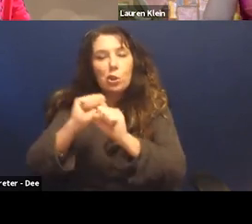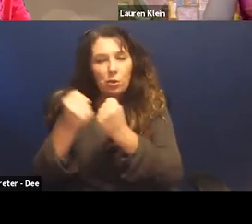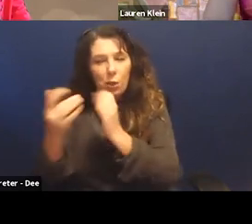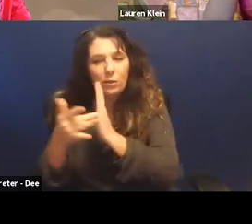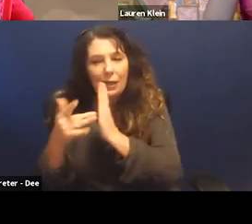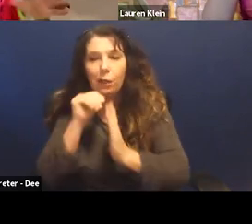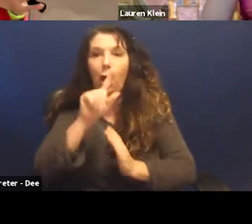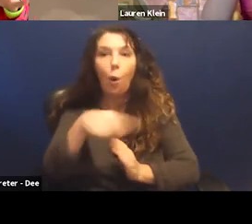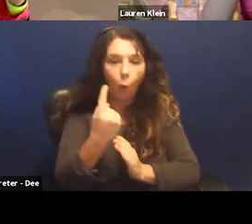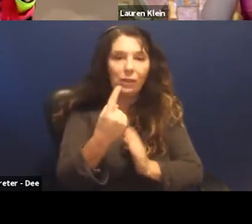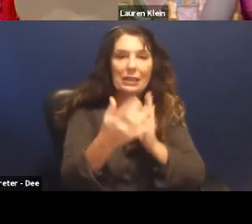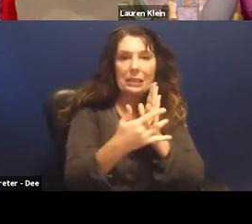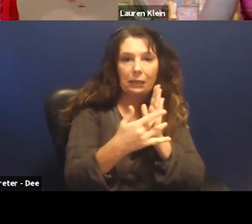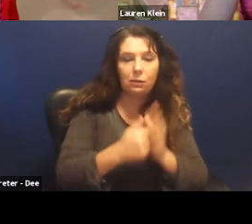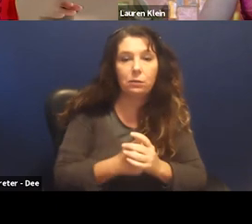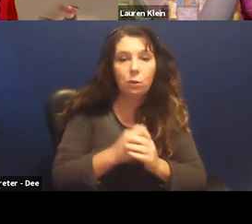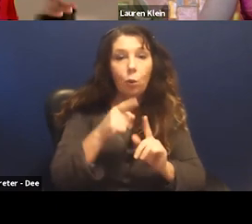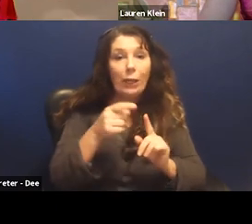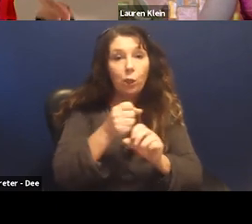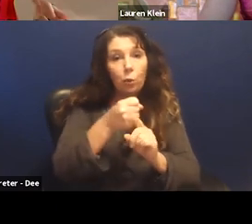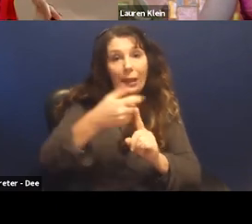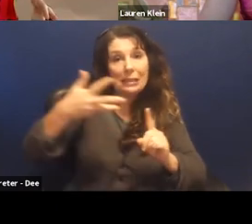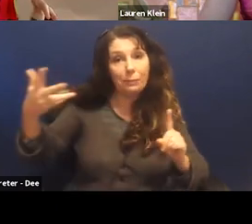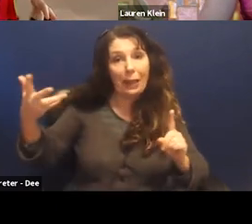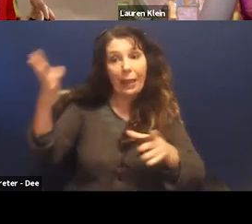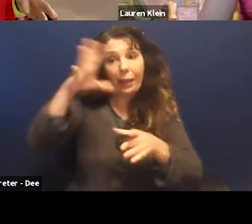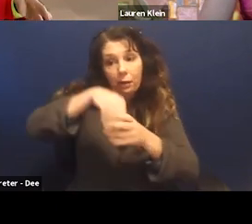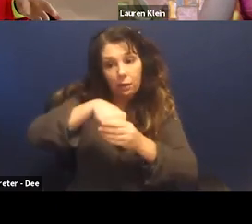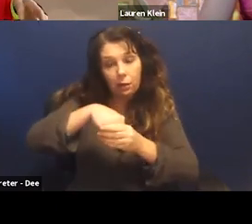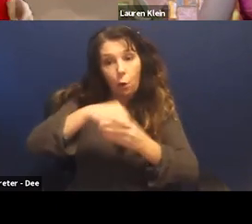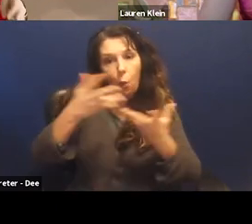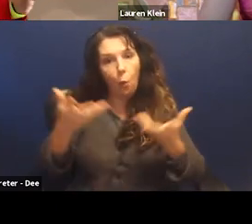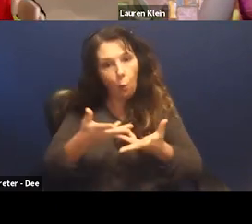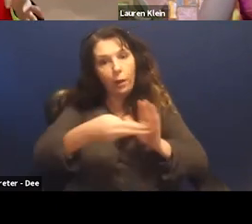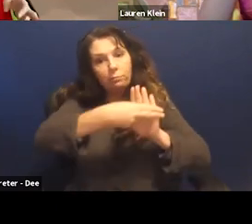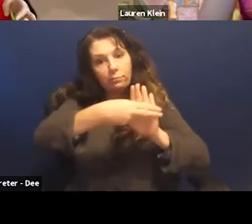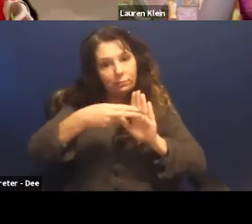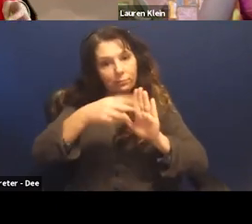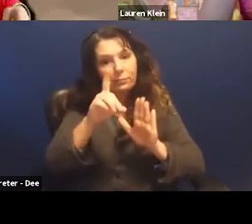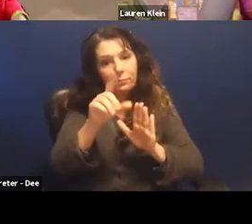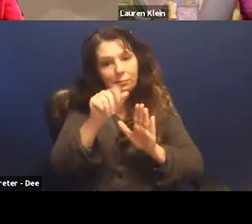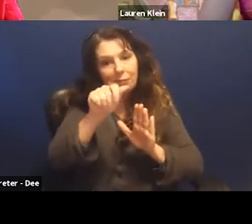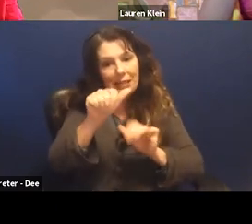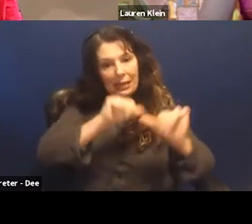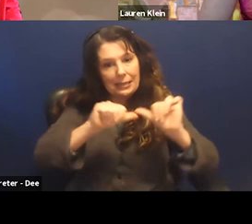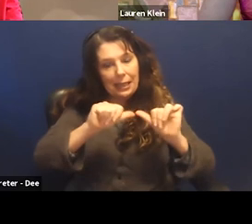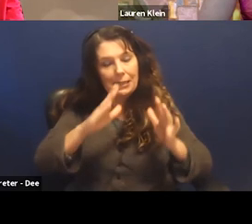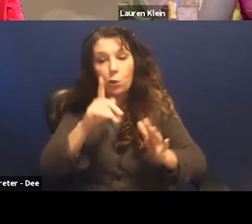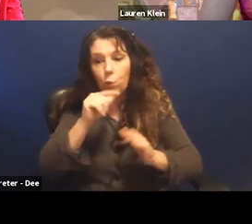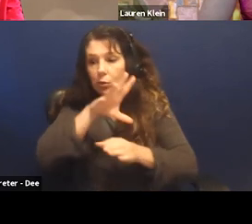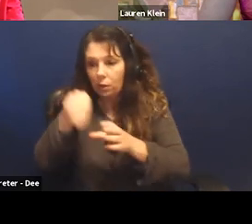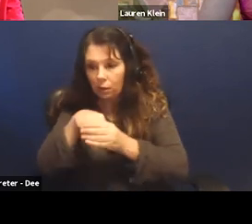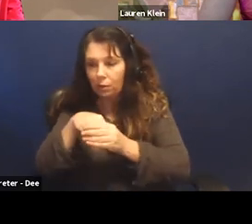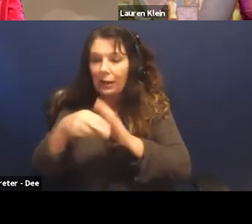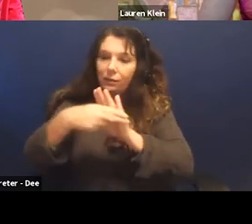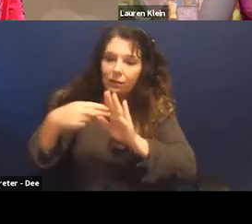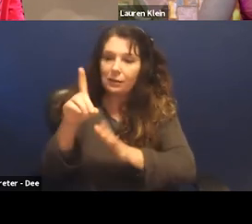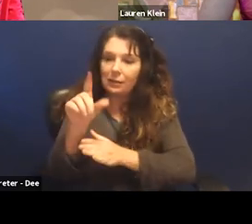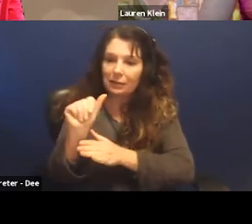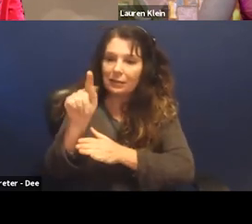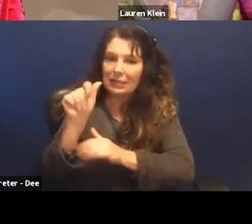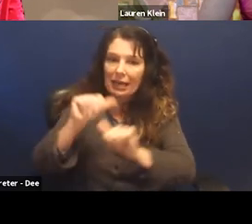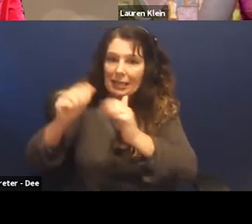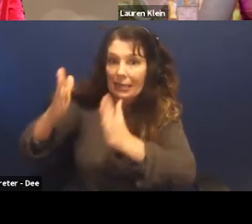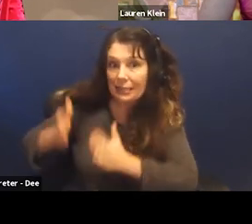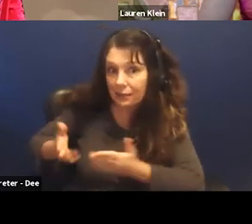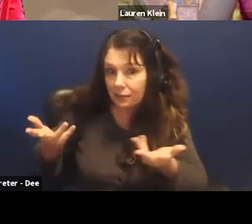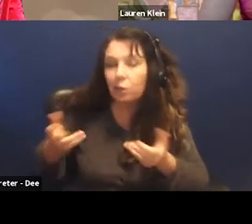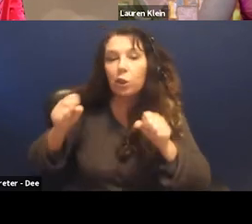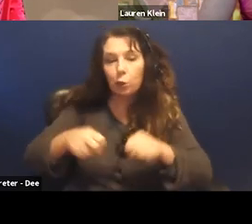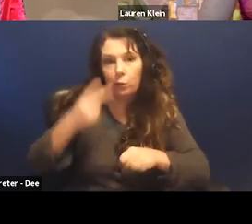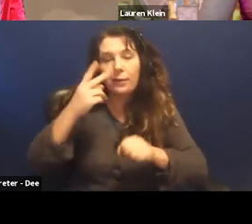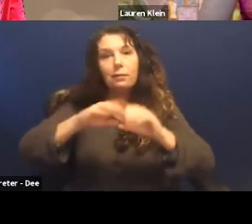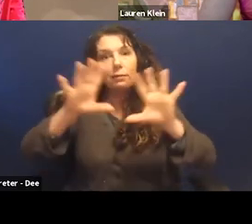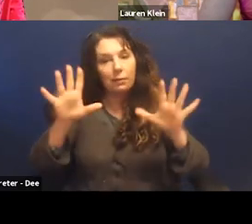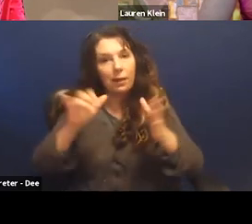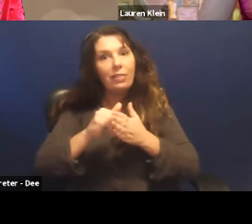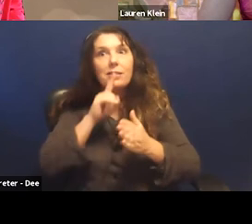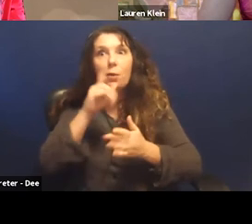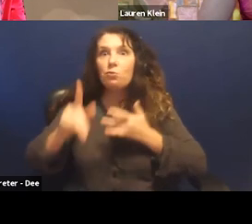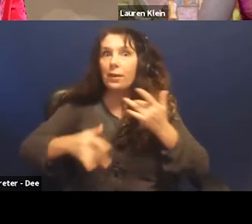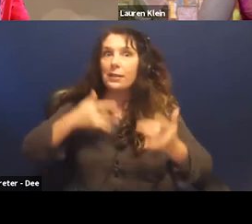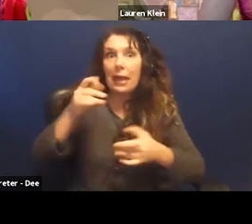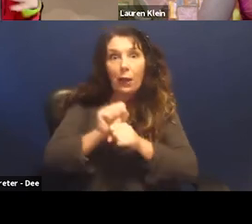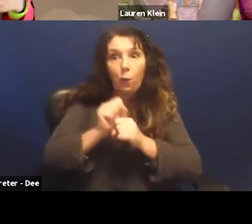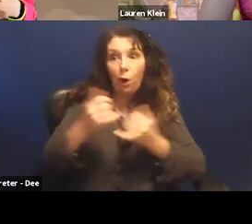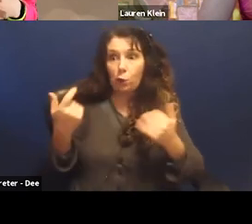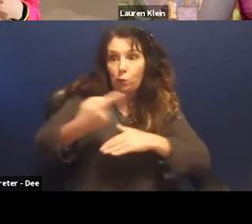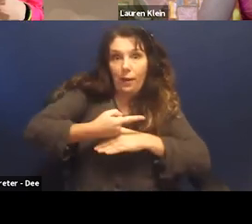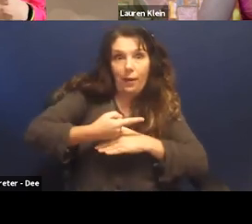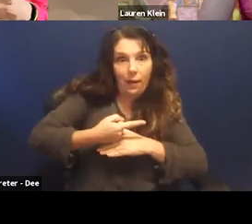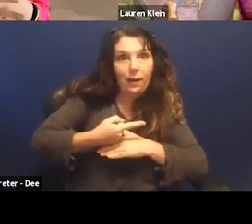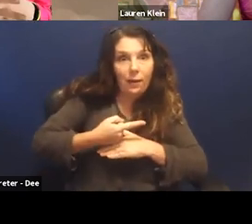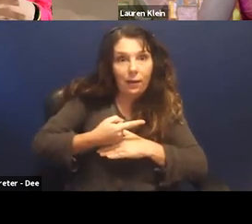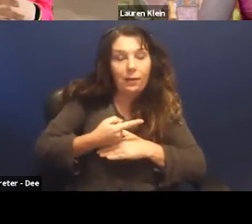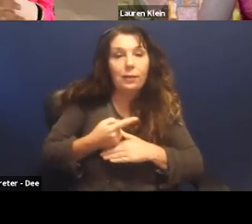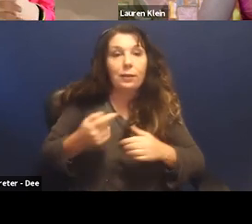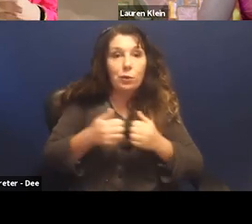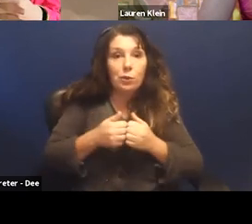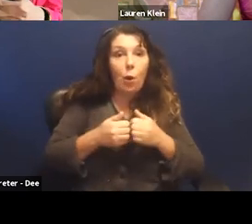And what happens when you expand what counts as data science and who counts as a data scientist, then we can see really clearly that some of the most exciting work in data science today, particularly at the intersection of data science and justice is